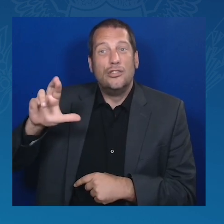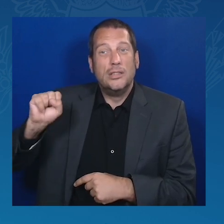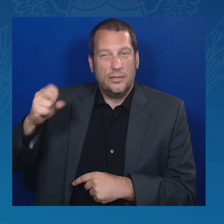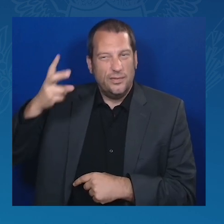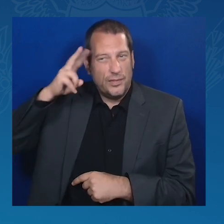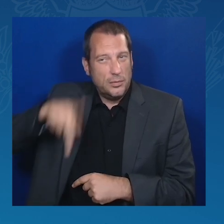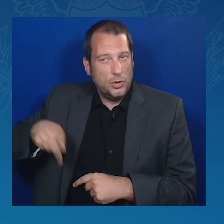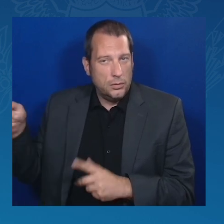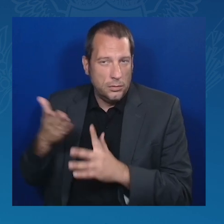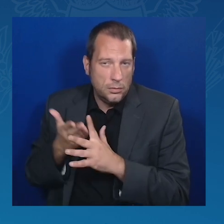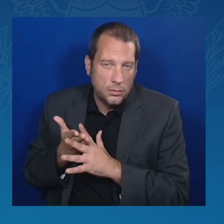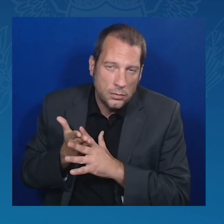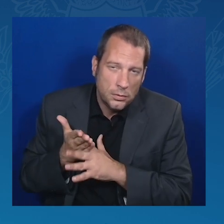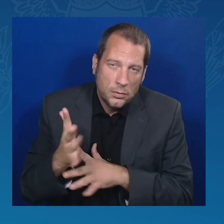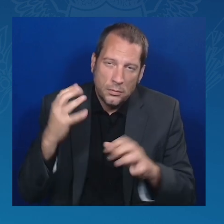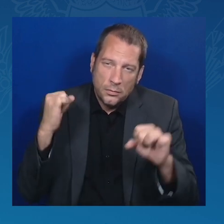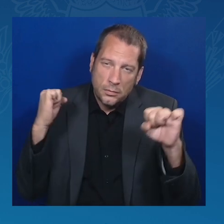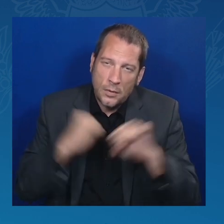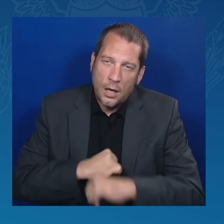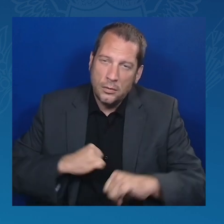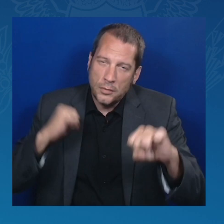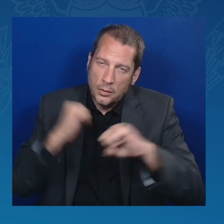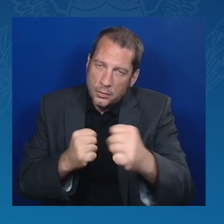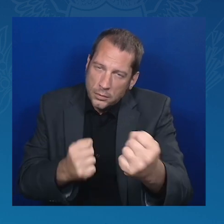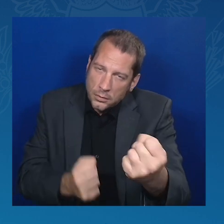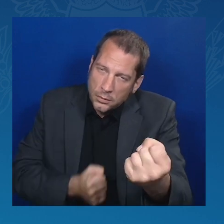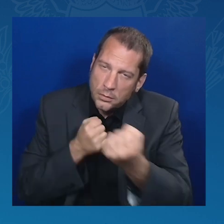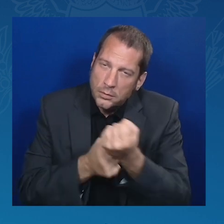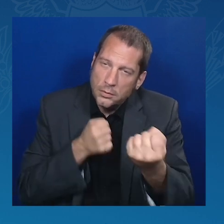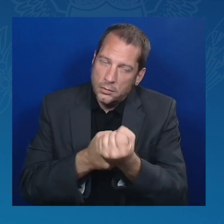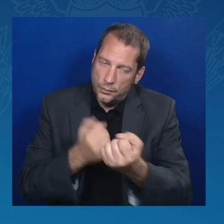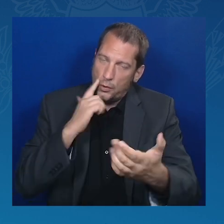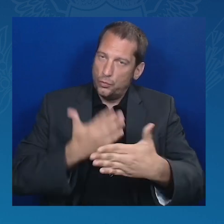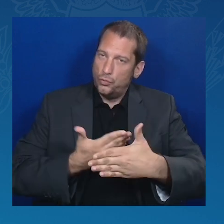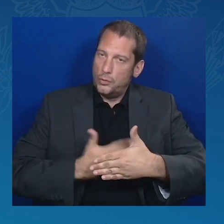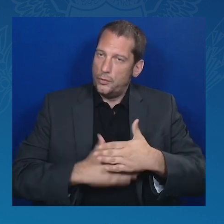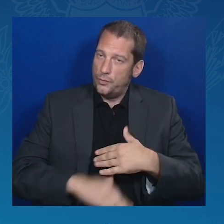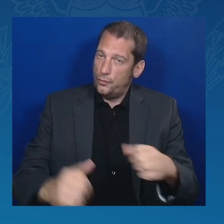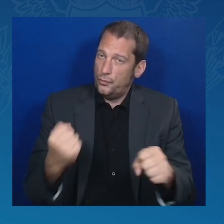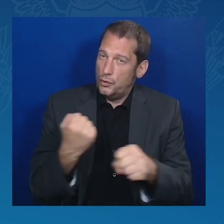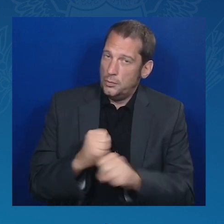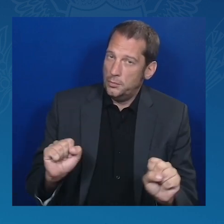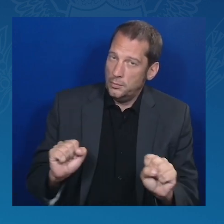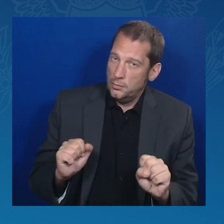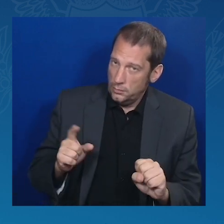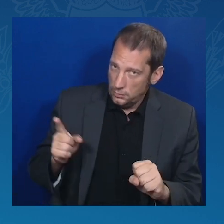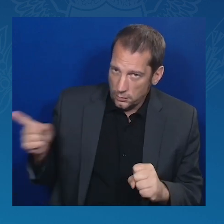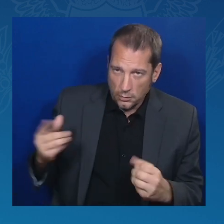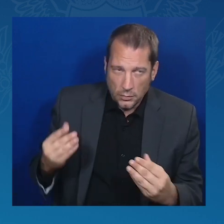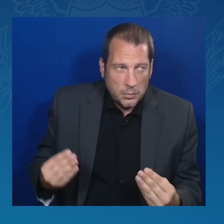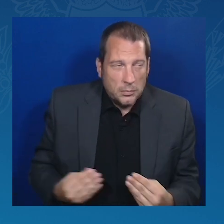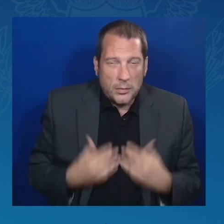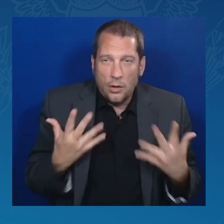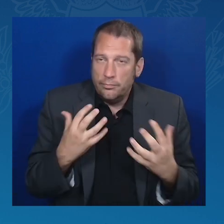and caring friend. She is a warrior in defending reproductive rights and I am so excited to hear from her today.